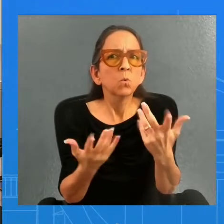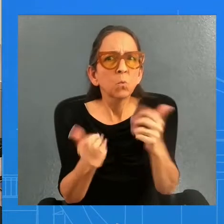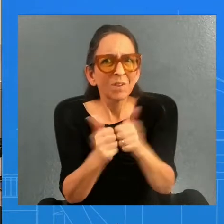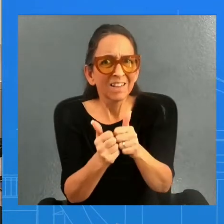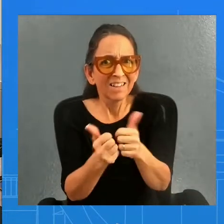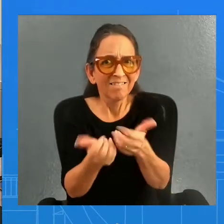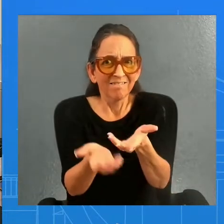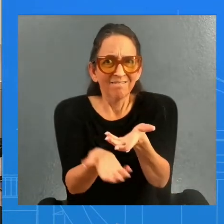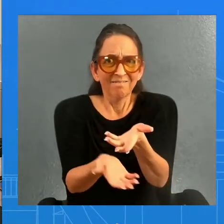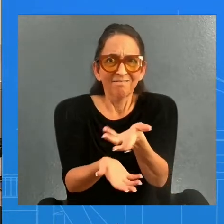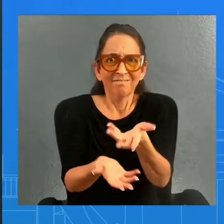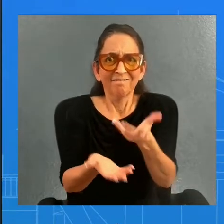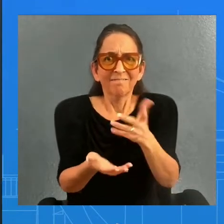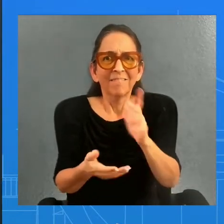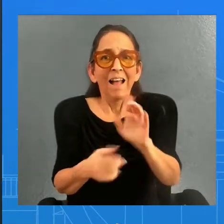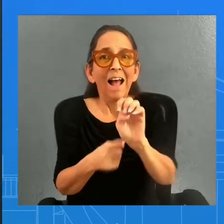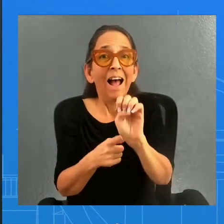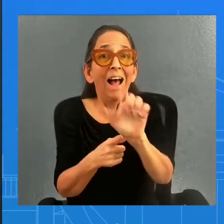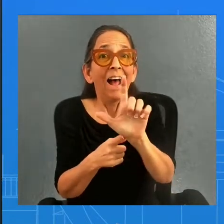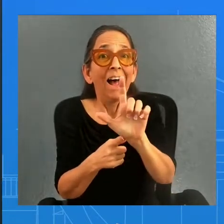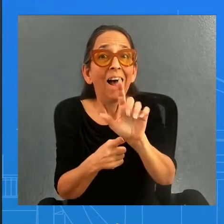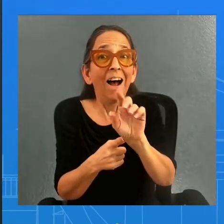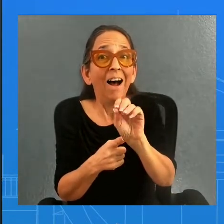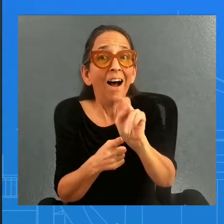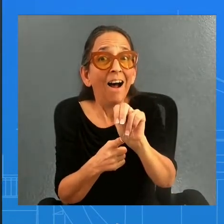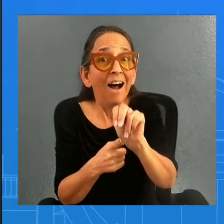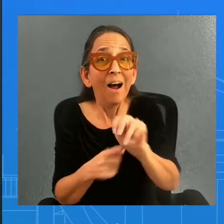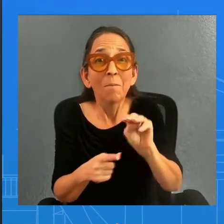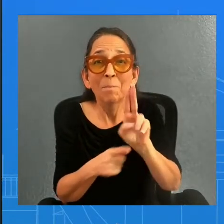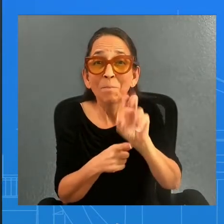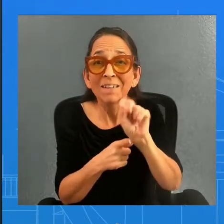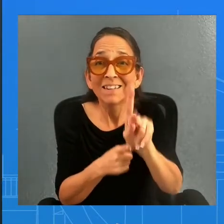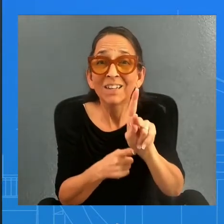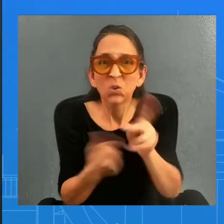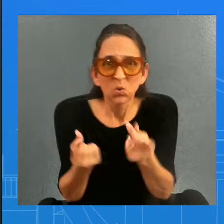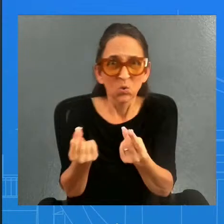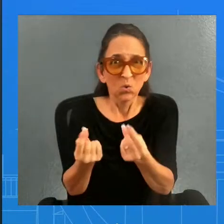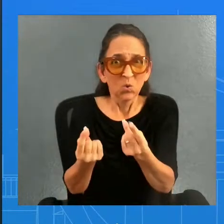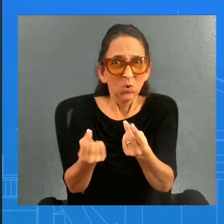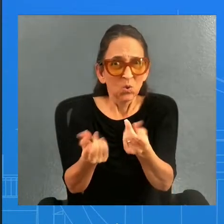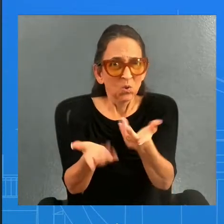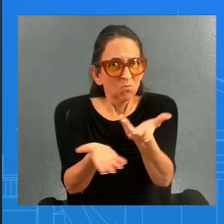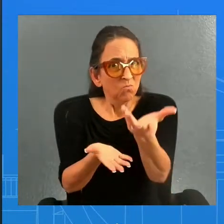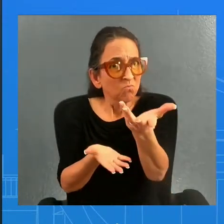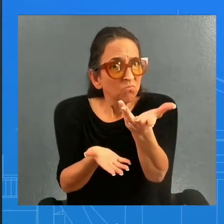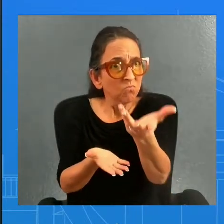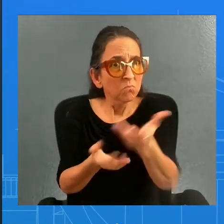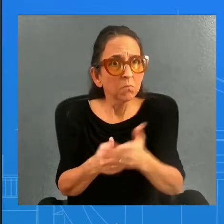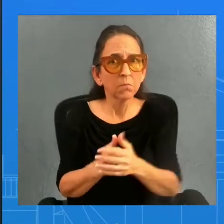Ms. Jean-Pierre: So, on -- on this particular question, I'm going to have to refer you to the FEC. I just have to be -- that one, I --